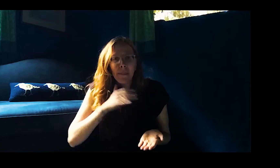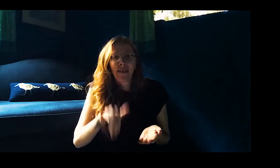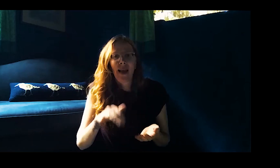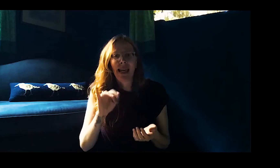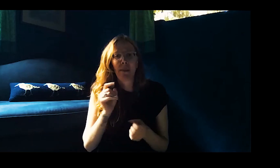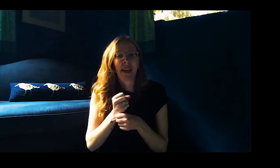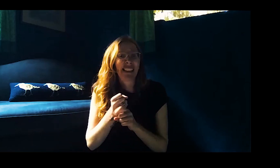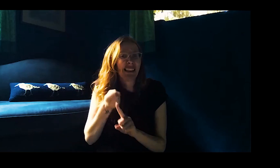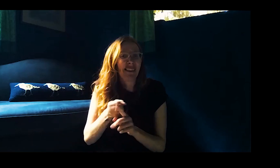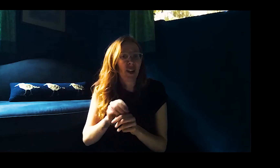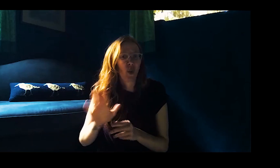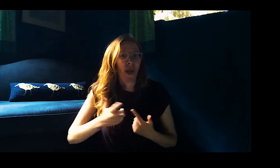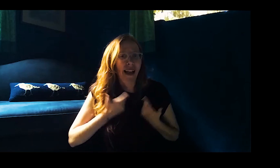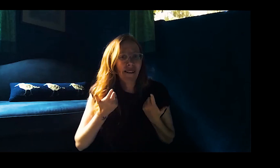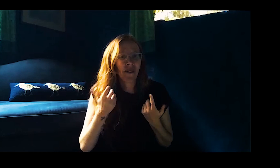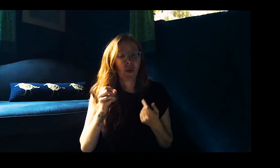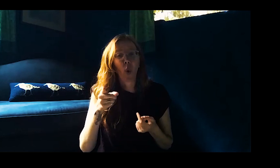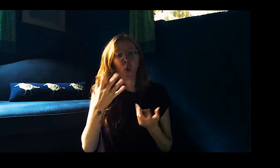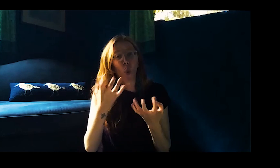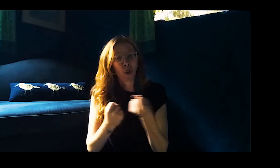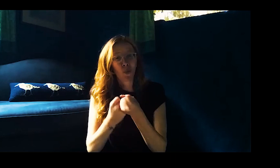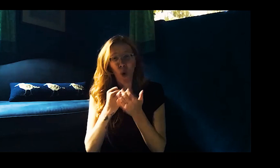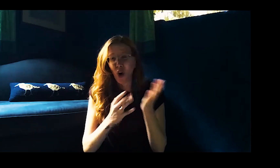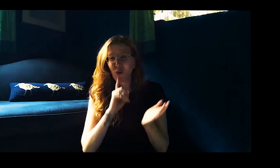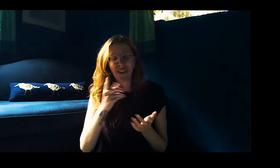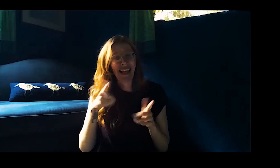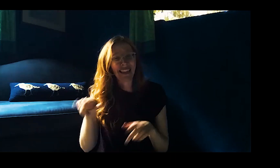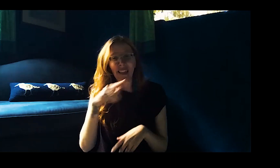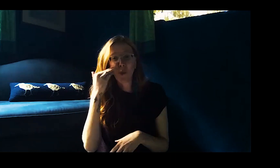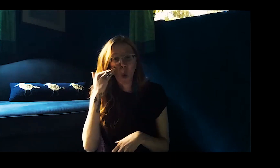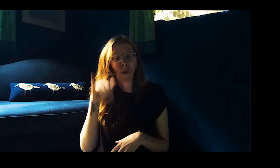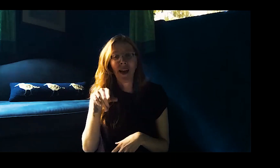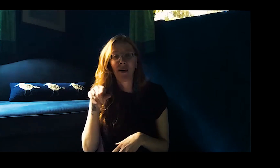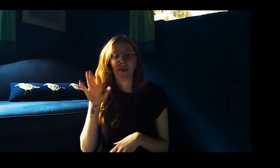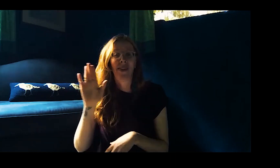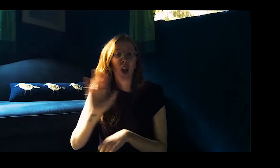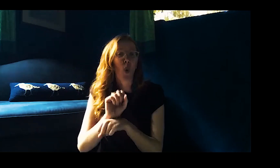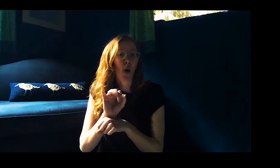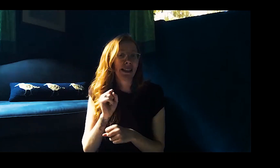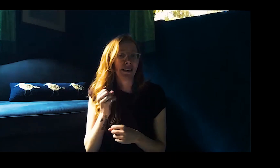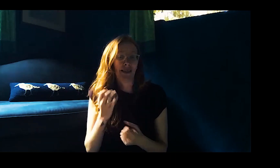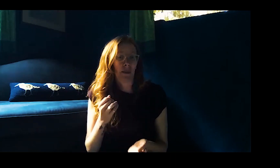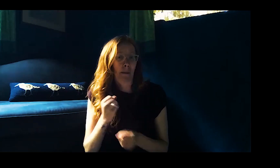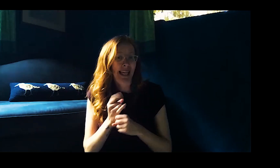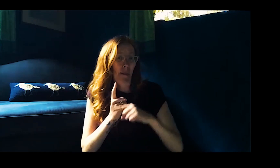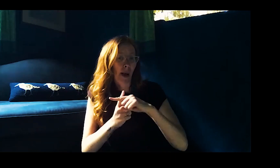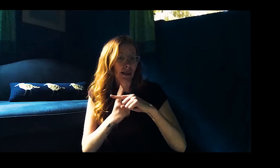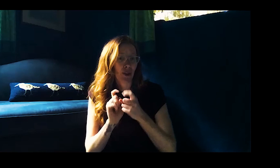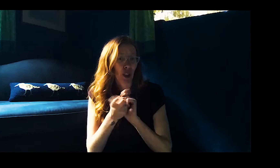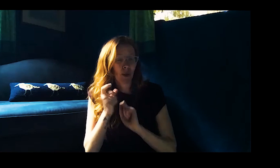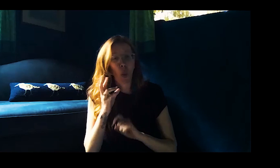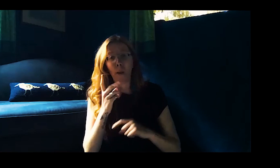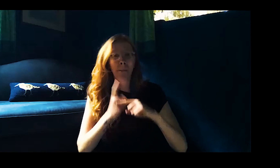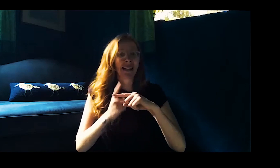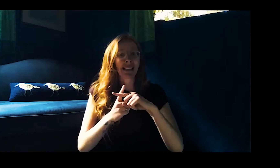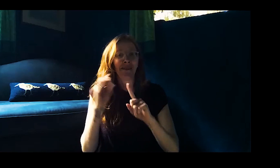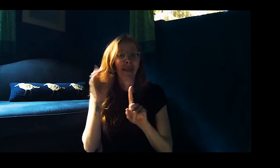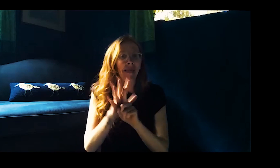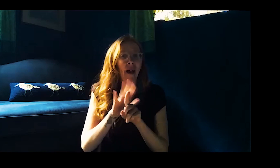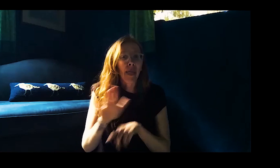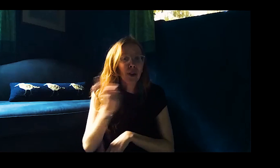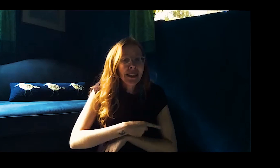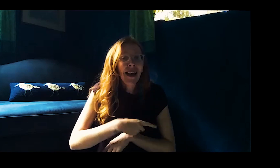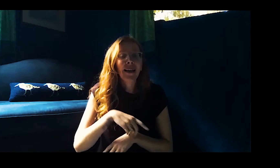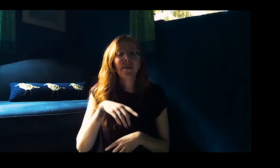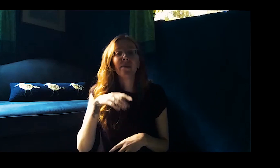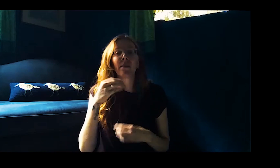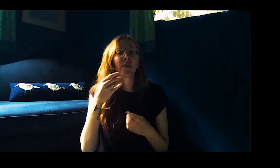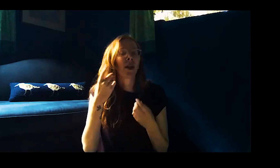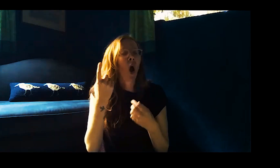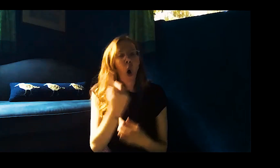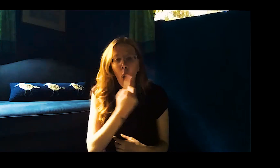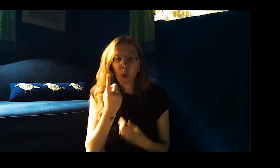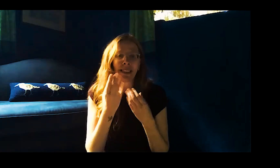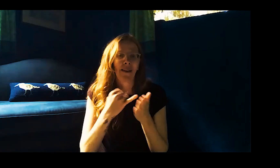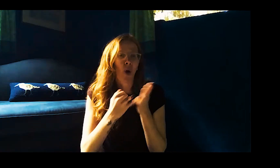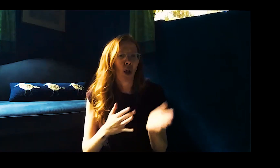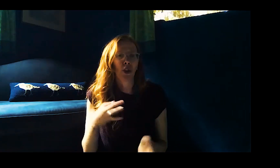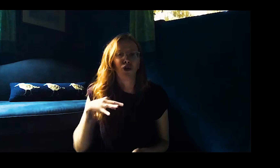makes me so happy, and it really moves me to know that I've somehow impacted someone's life.